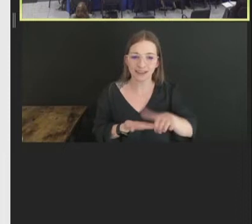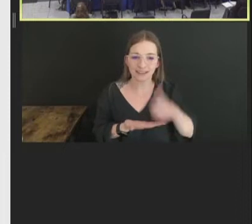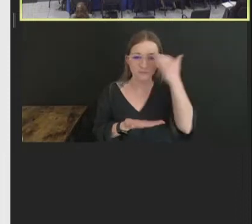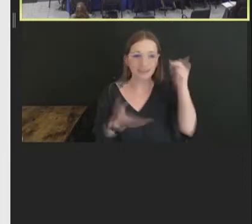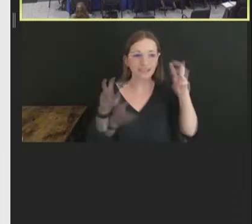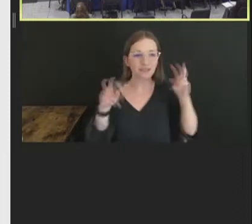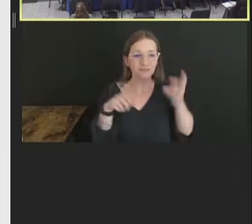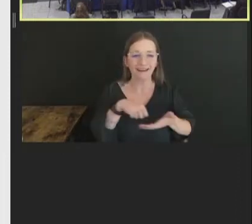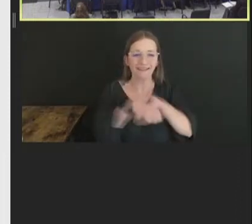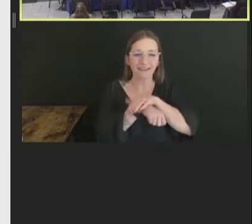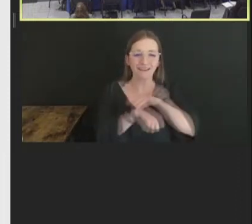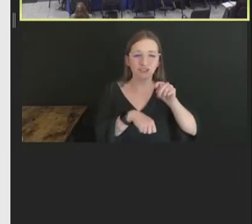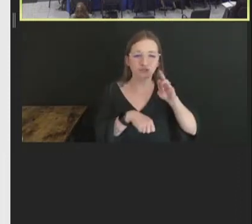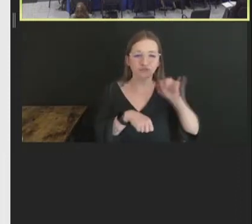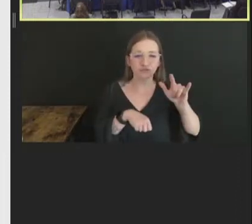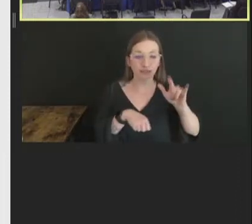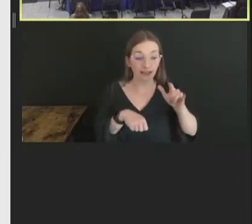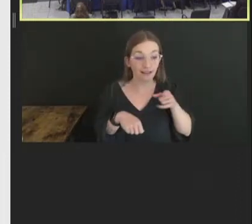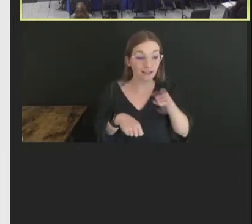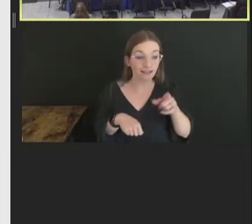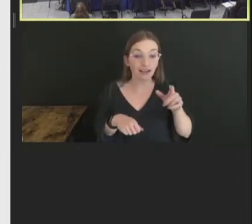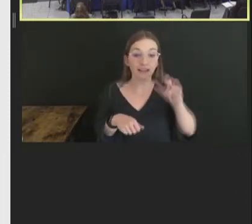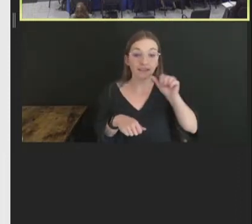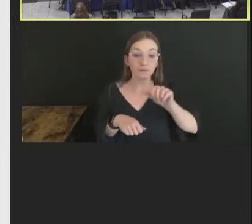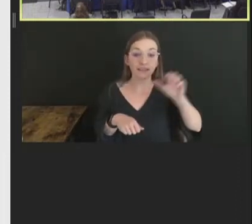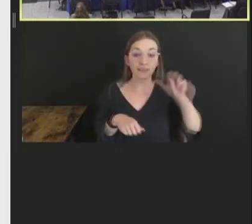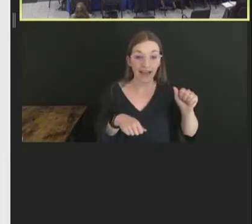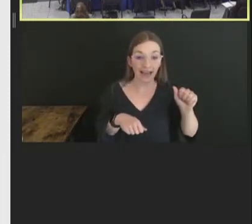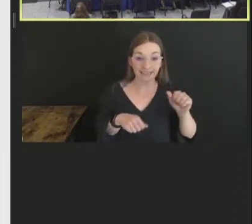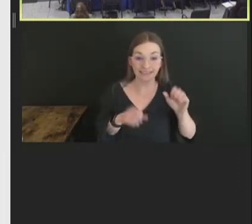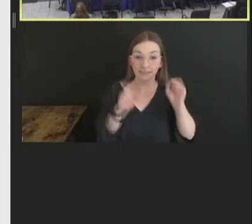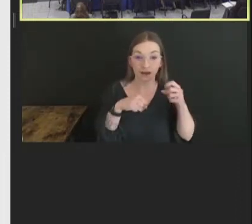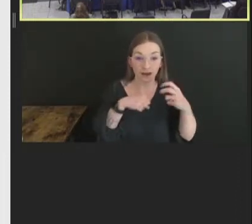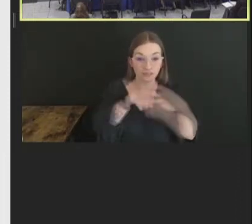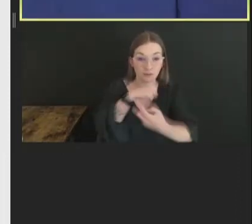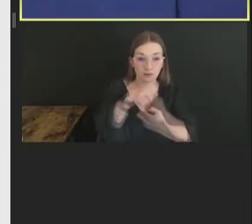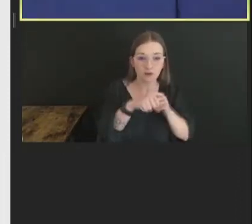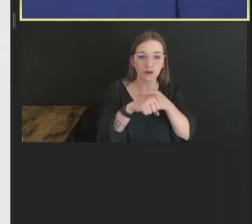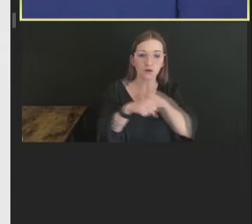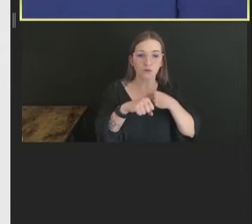amino acids that the virus can be in, but also looks at what the virus is now. And preventing